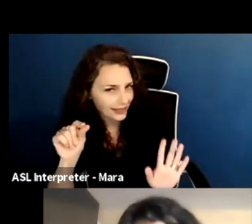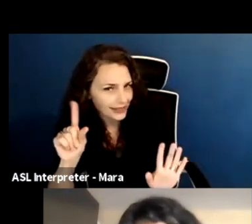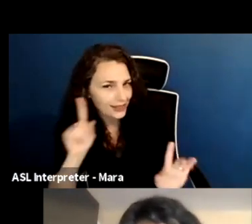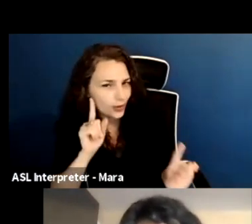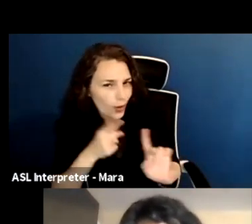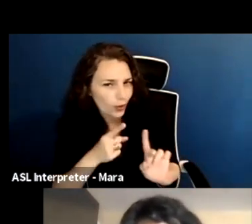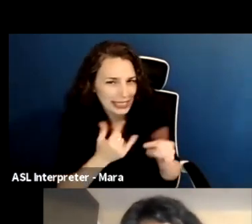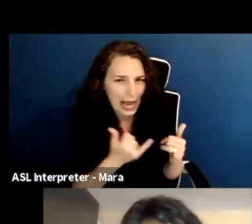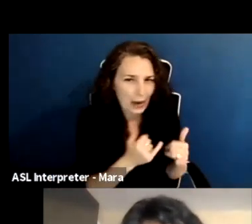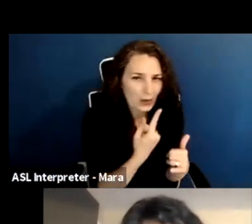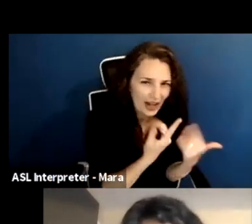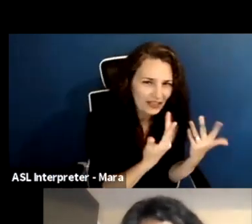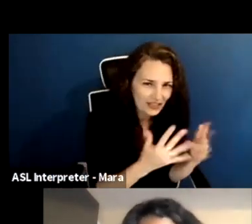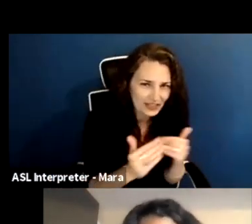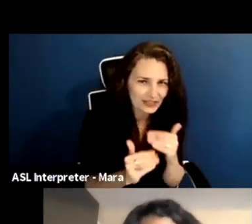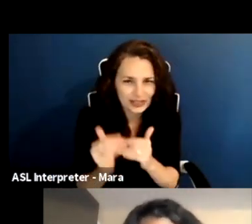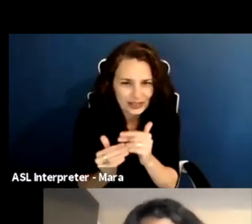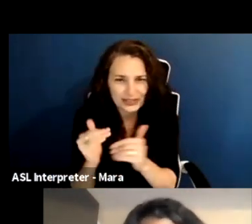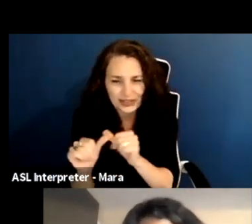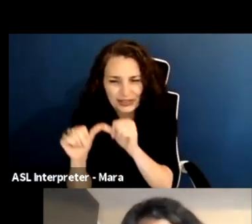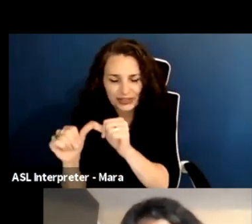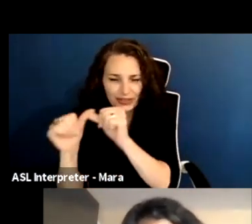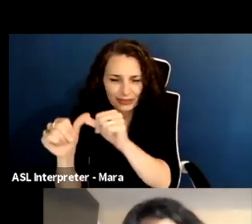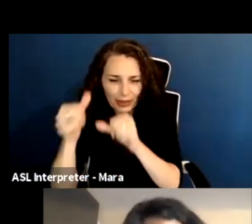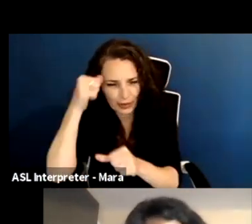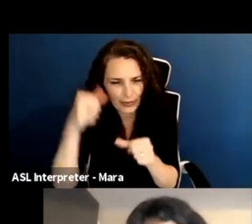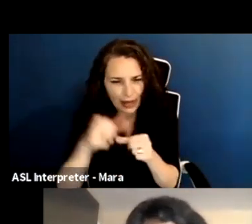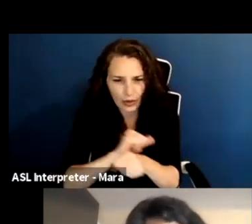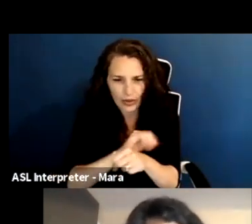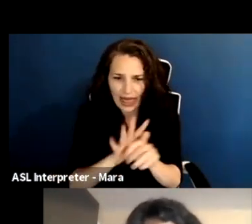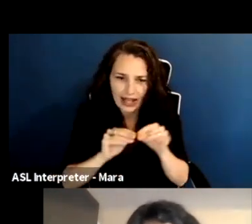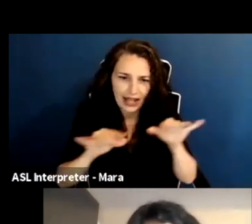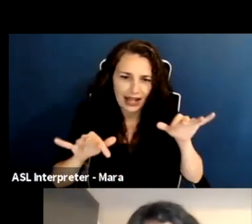the Impact series has given us, a lot of our city organizing